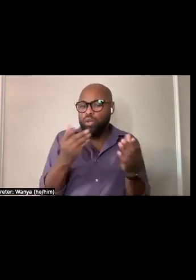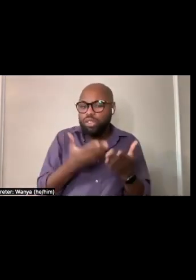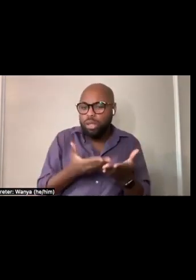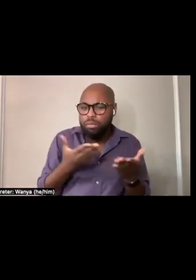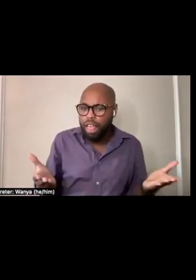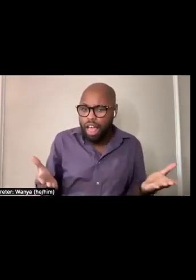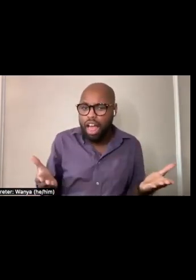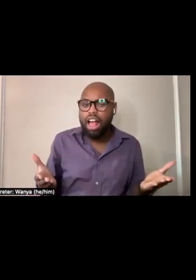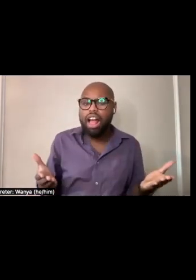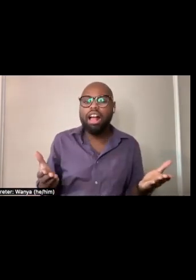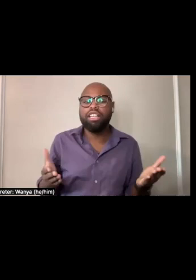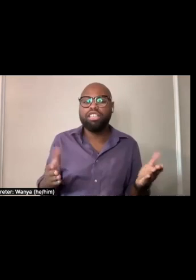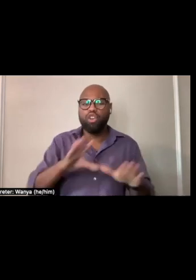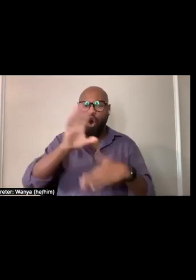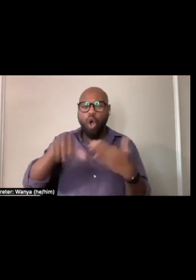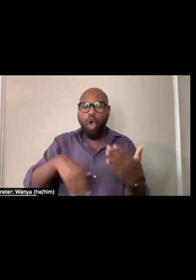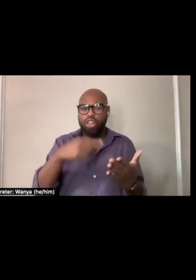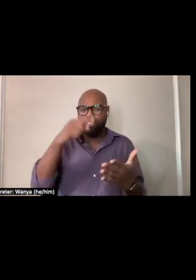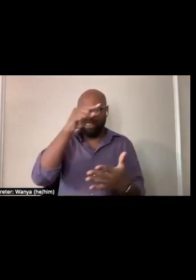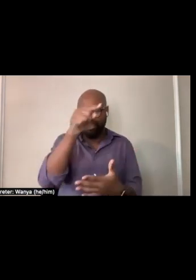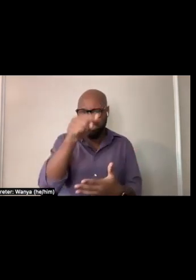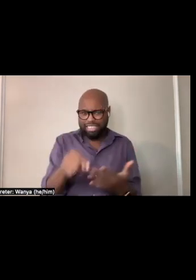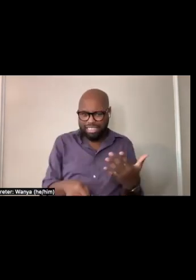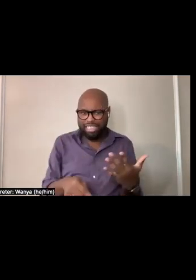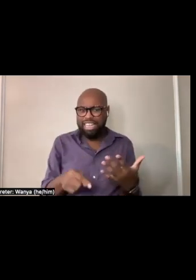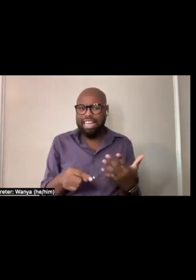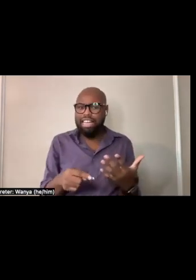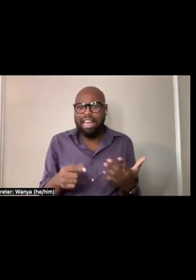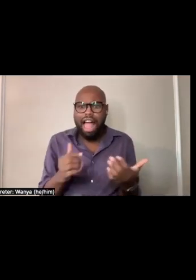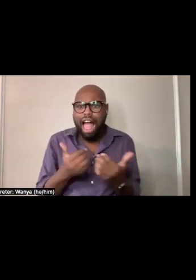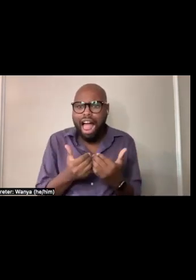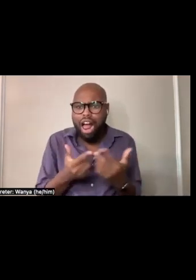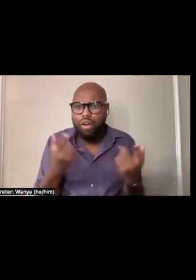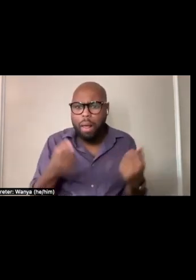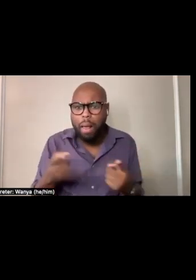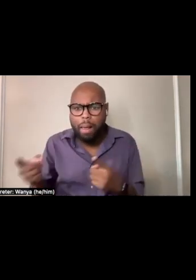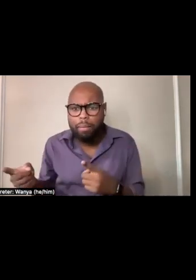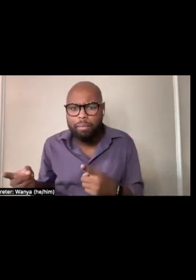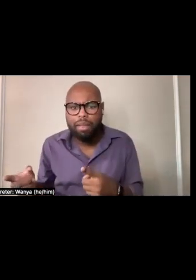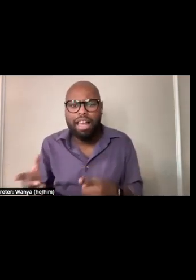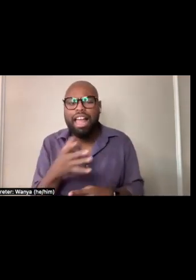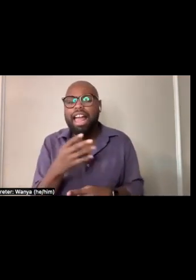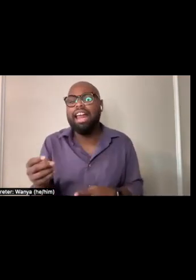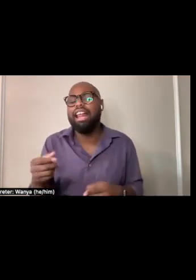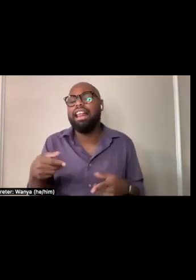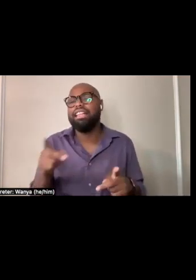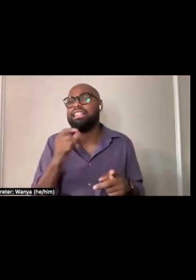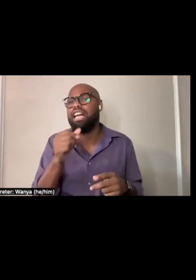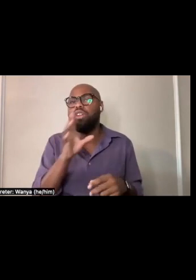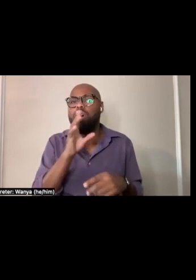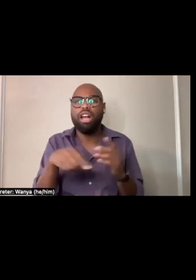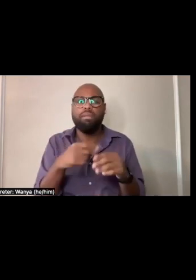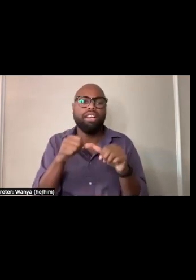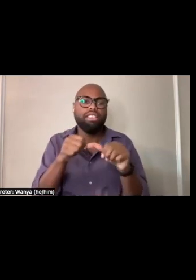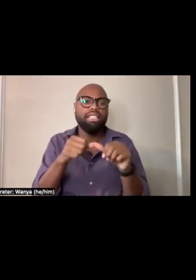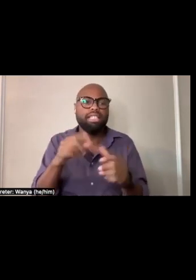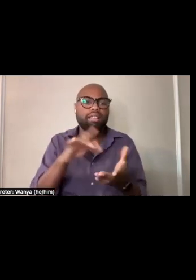all of these things just like that. How did this happen? Let's not even talk about consistent medication access or storing your insulin.